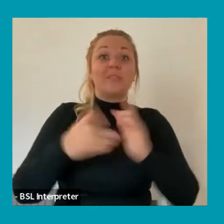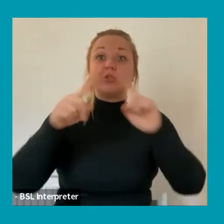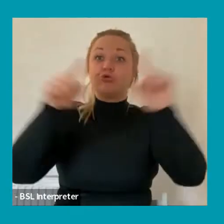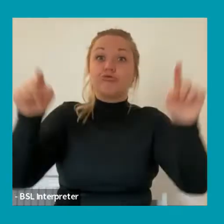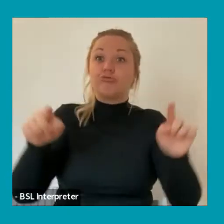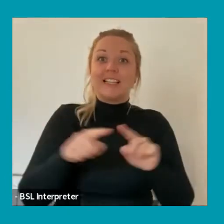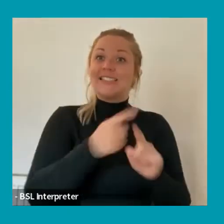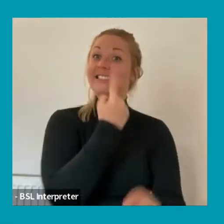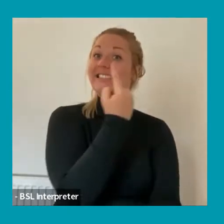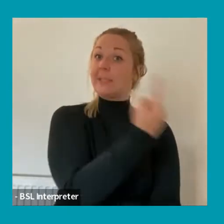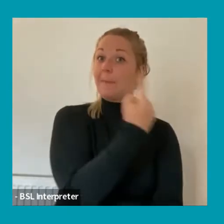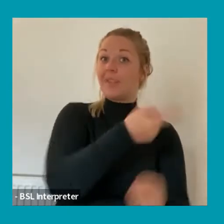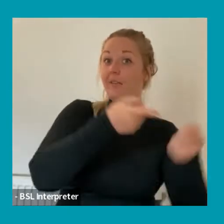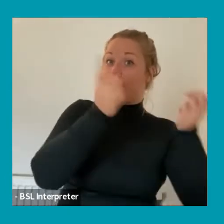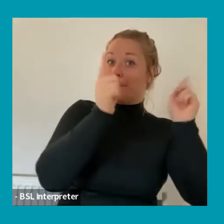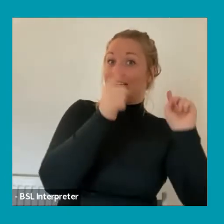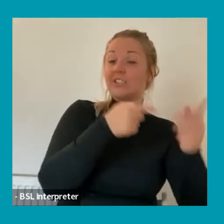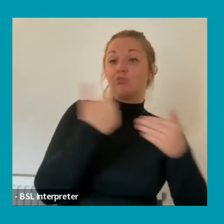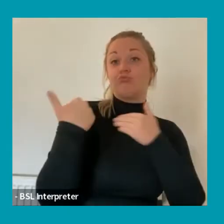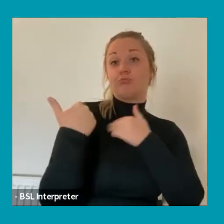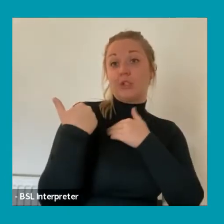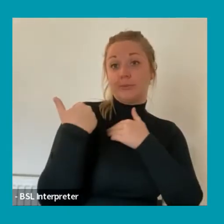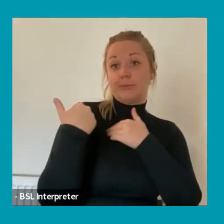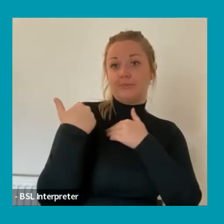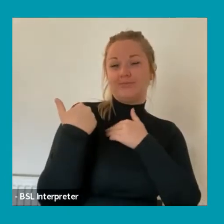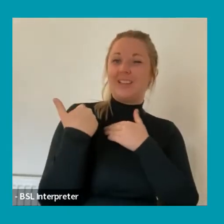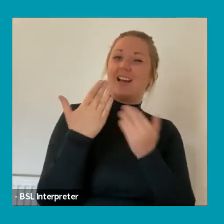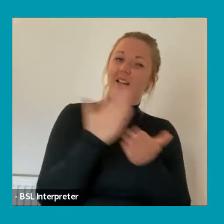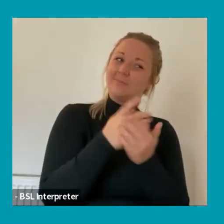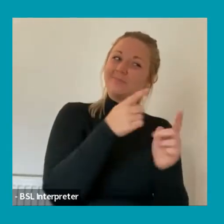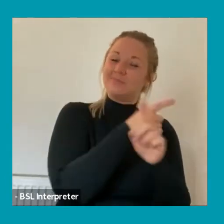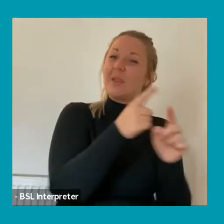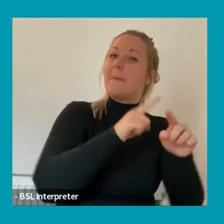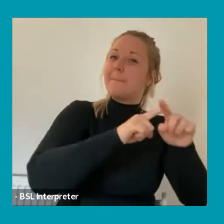Obviously, most of the line managers have a day job so, they're not experts in this.